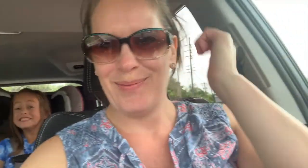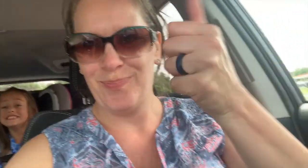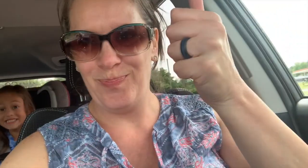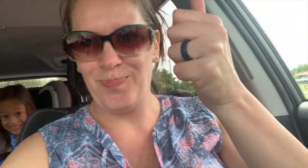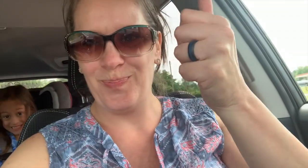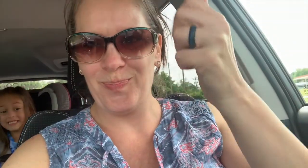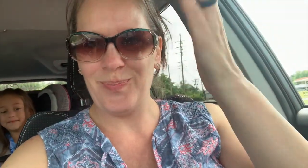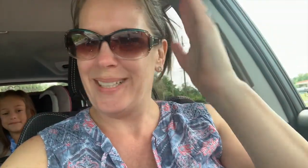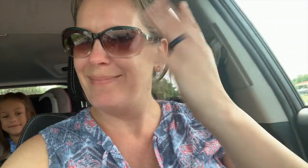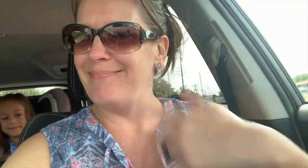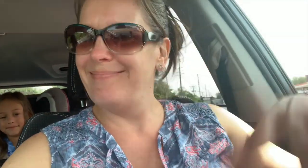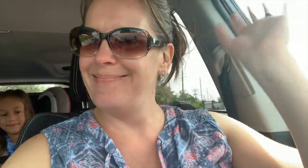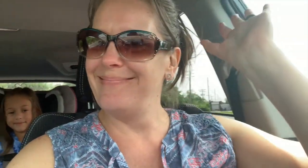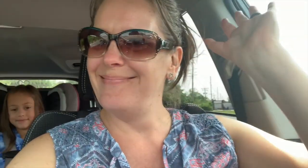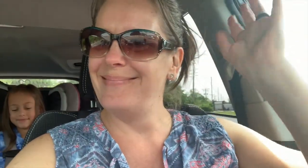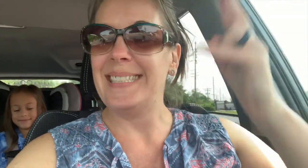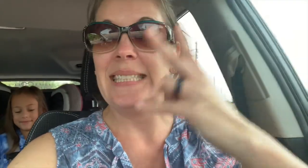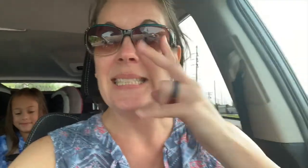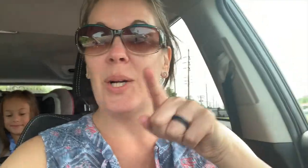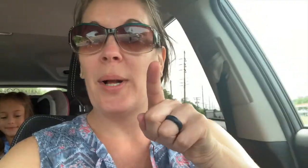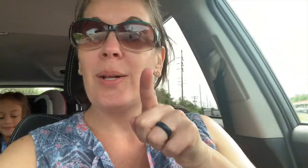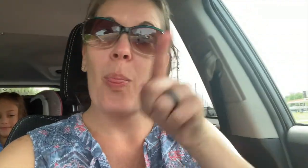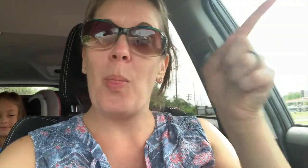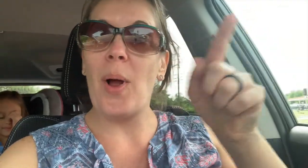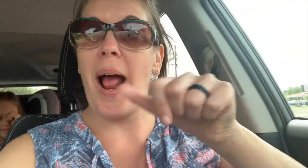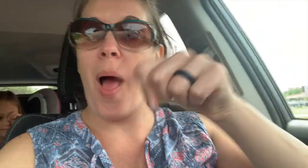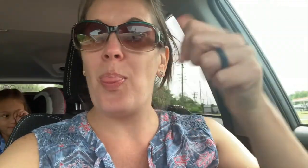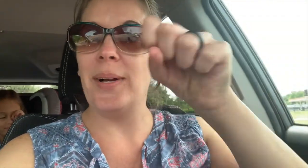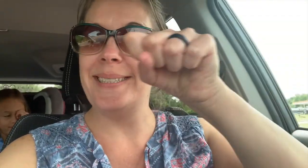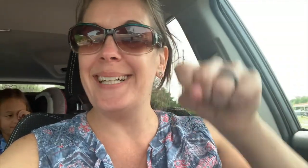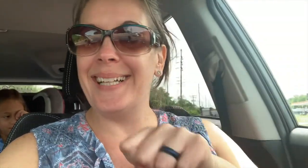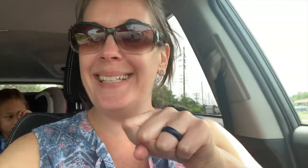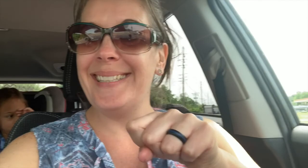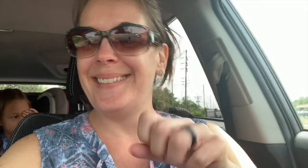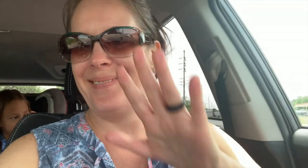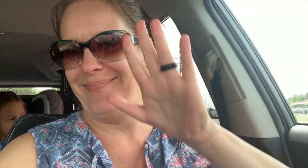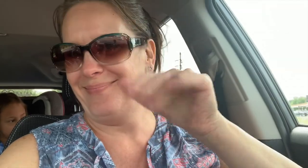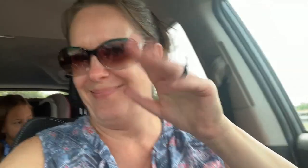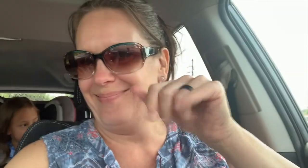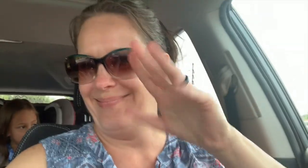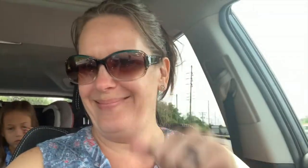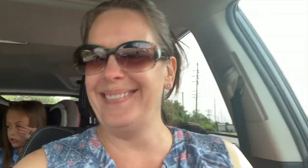This is end! We will see you all in another state. Bye.